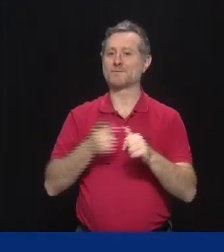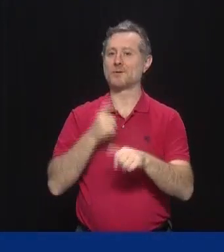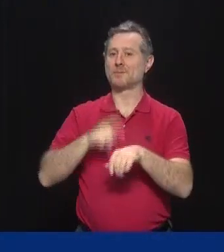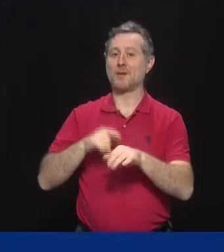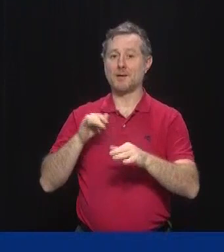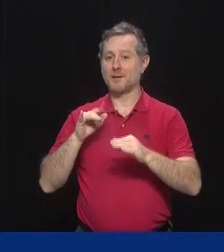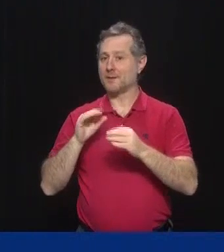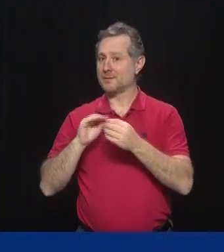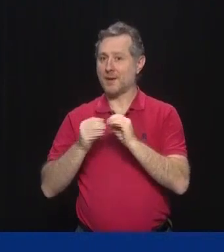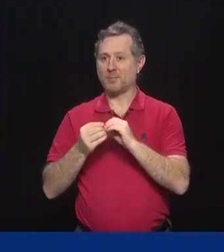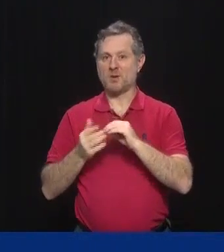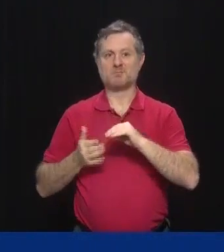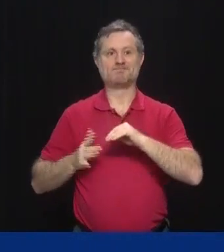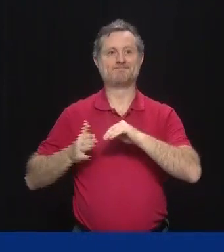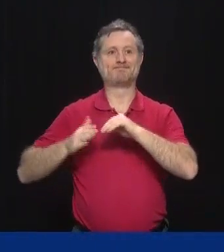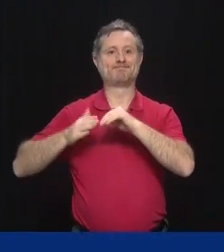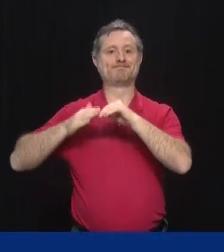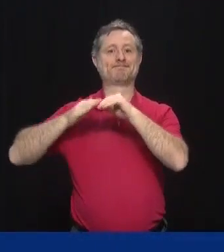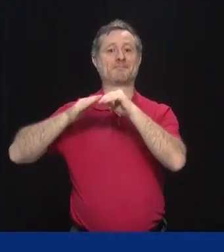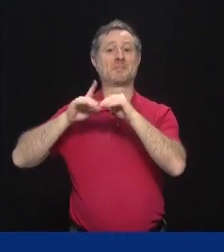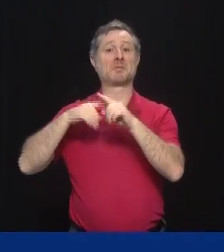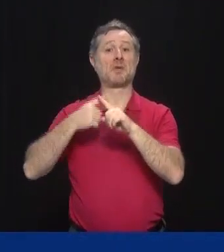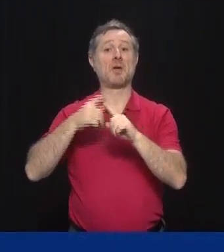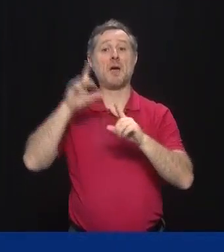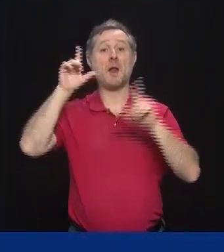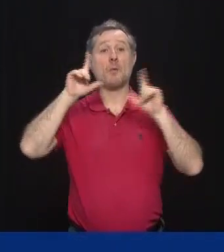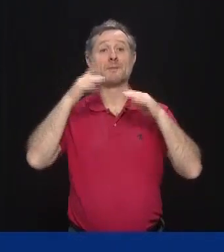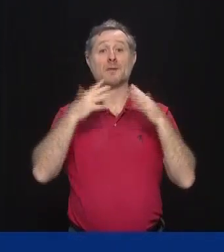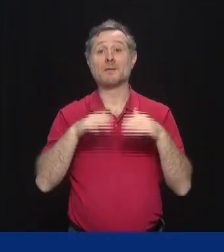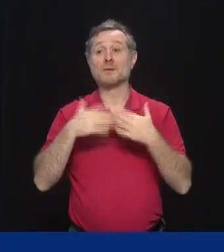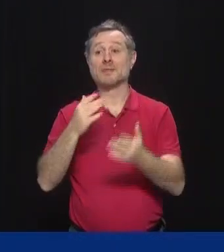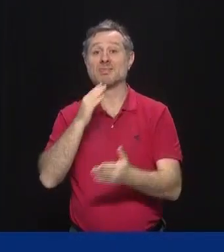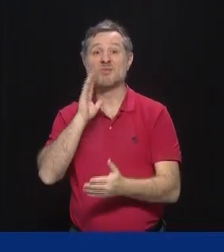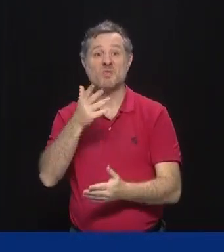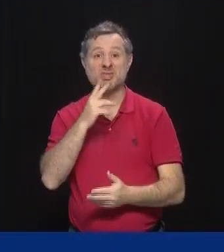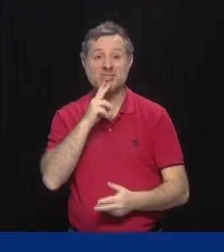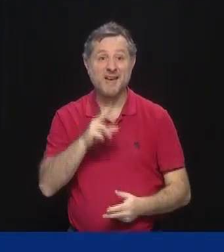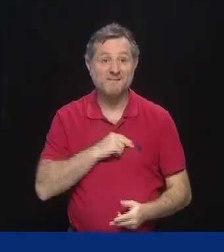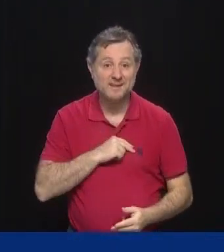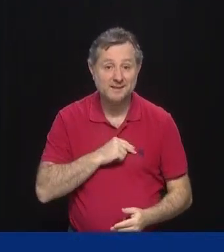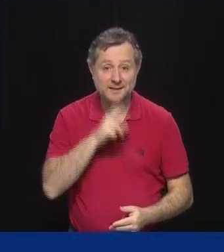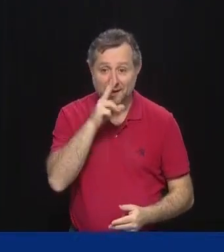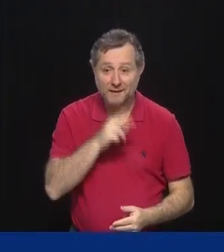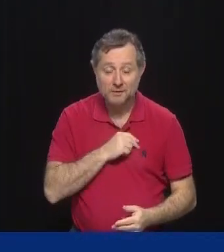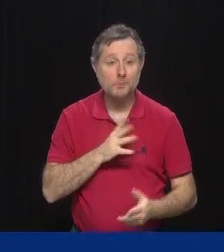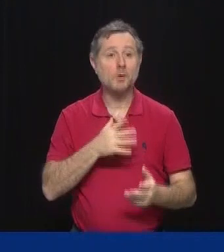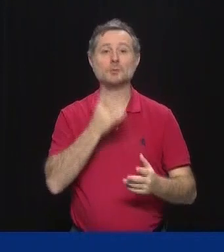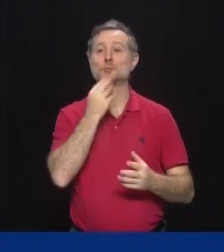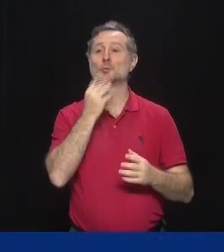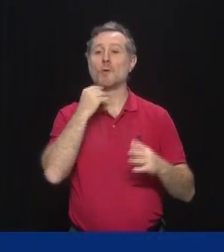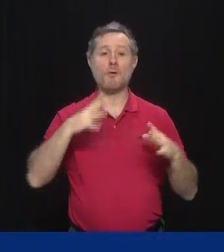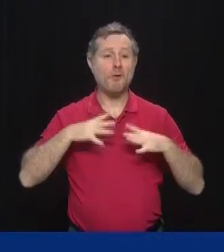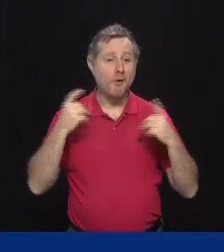THAT'S WHAT HAPPENED LAST YEAR. HALLOWEEN, WHO WOULD HAVE THOUGHT, THAT BECAME THE FIRST